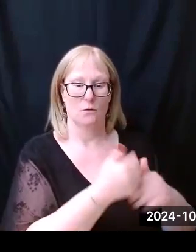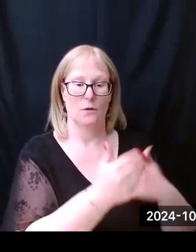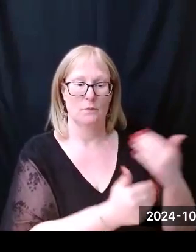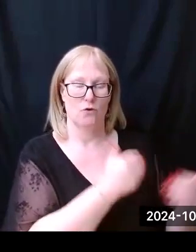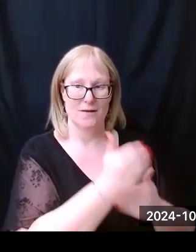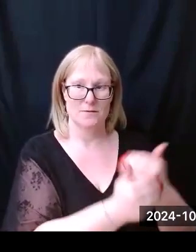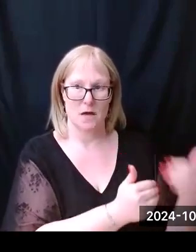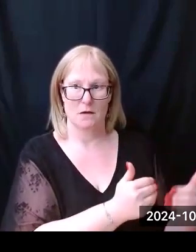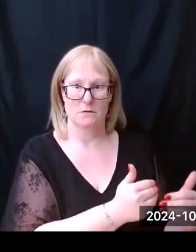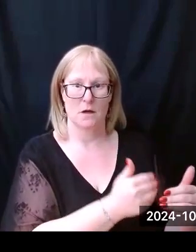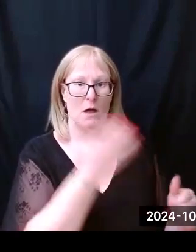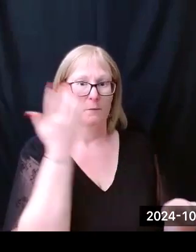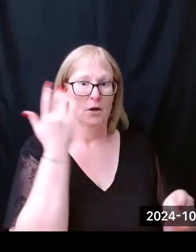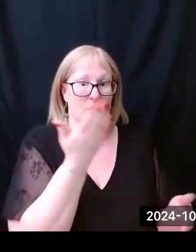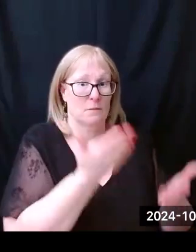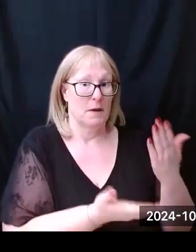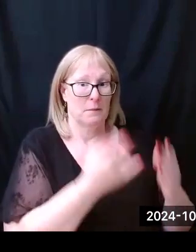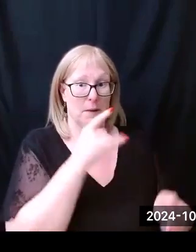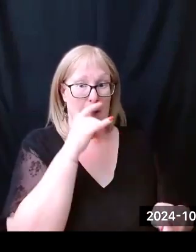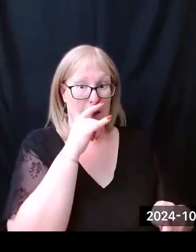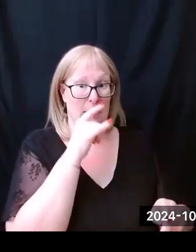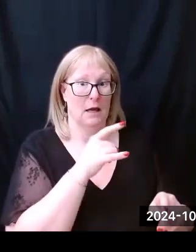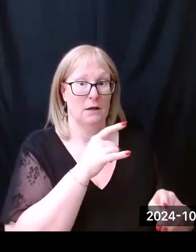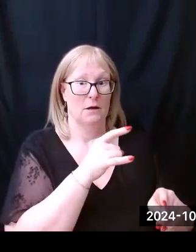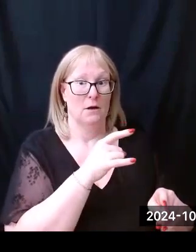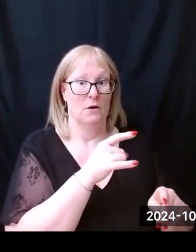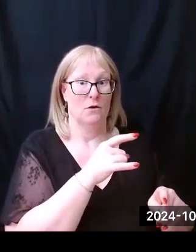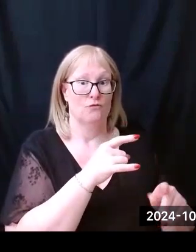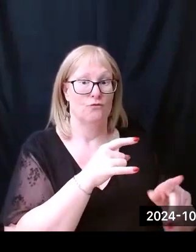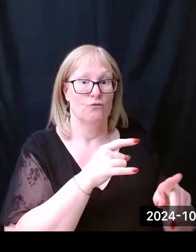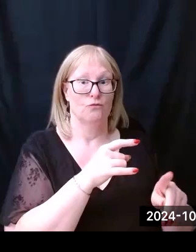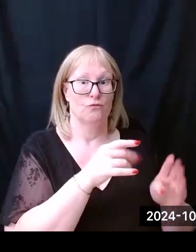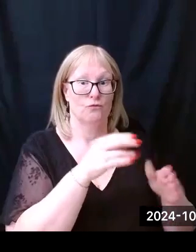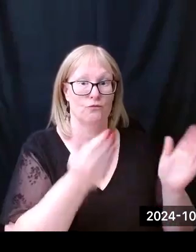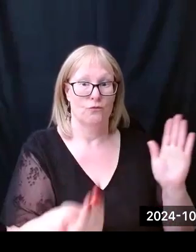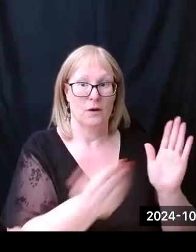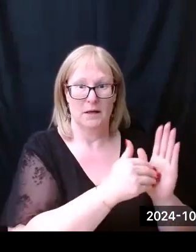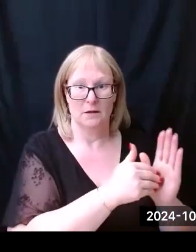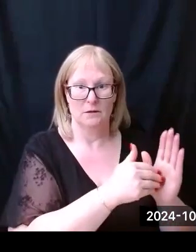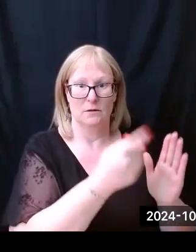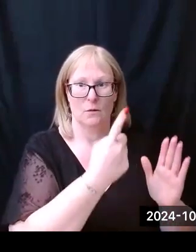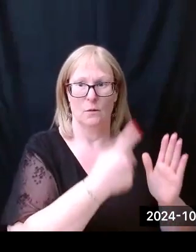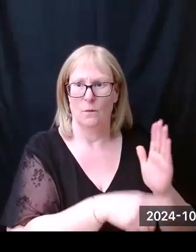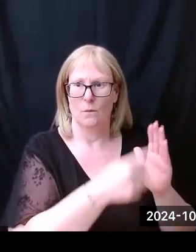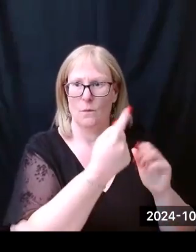Because say maybe a child repeats something like what the sigma, you know, like, and you're like, honey, what does that mean?